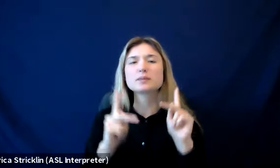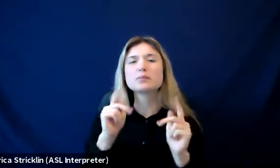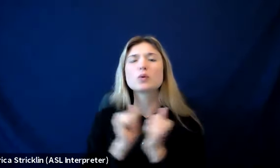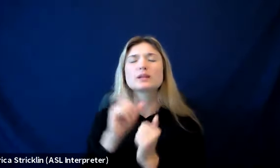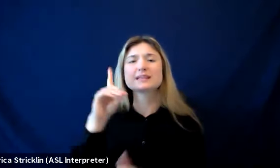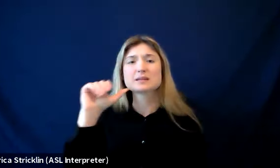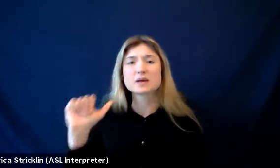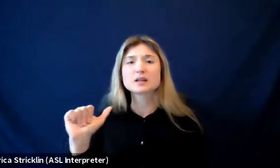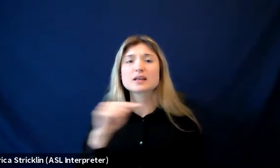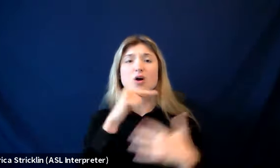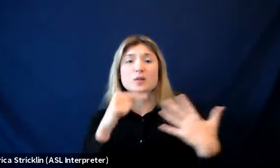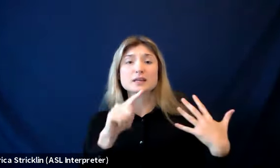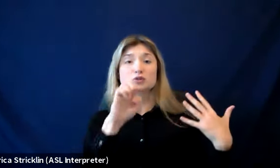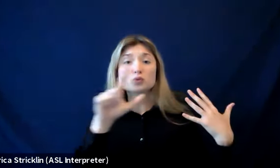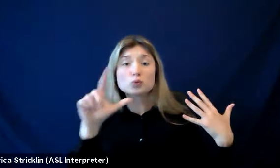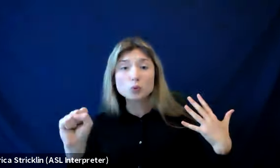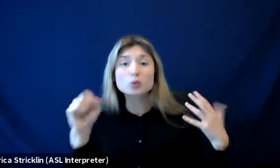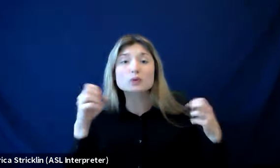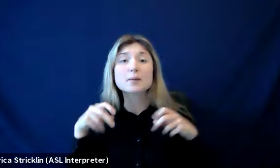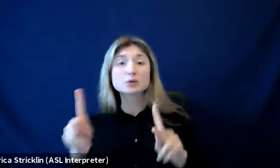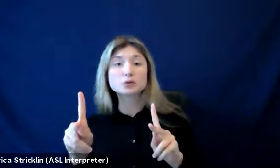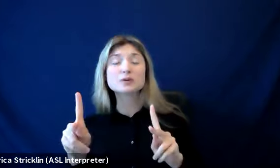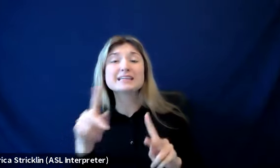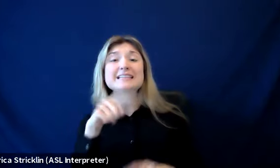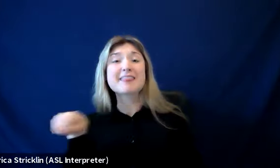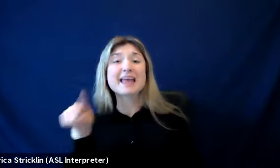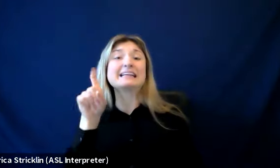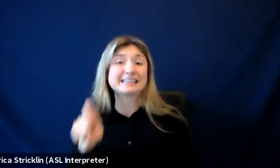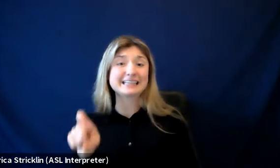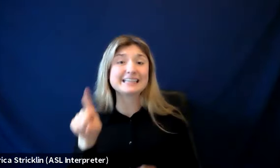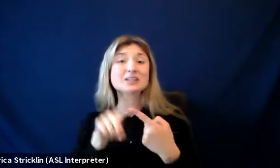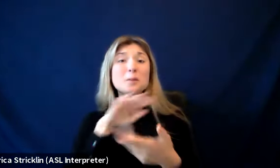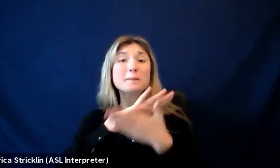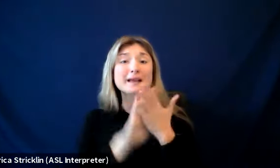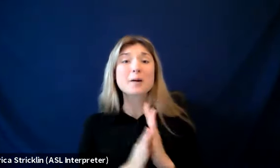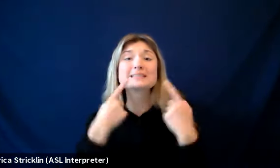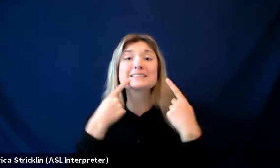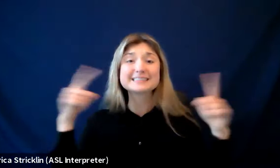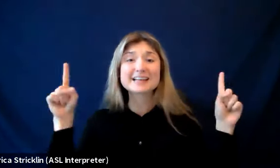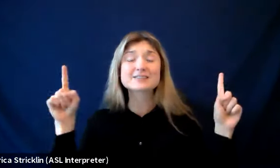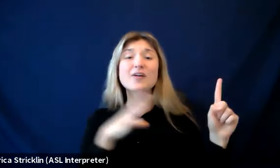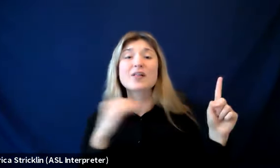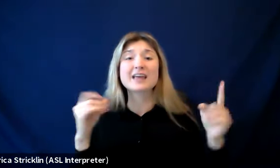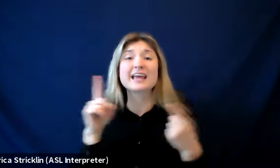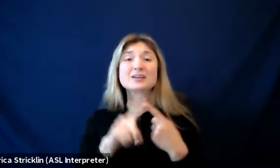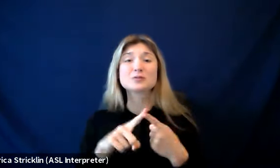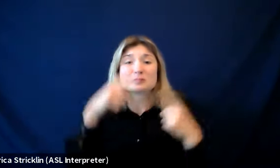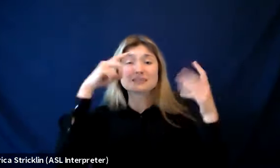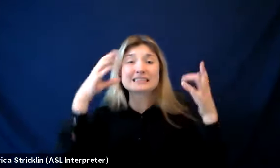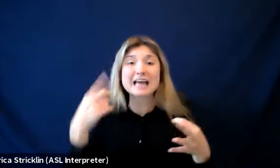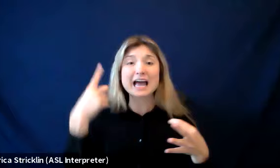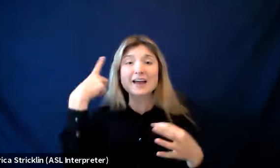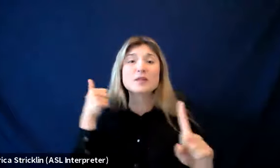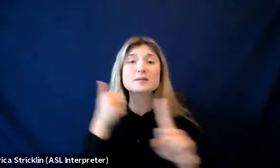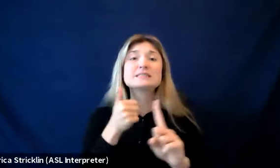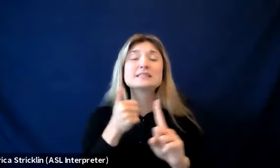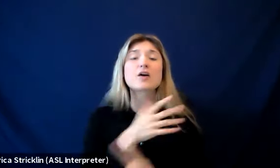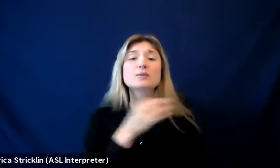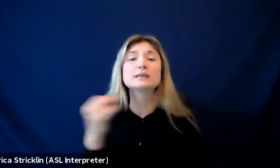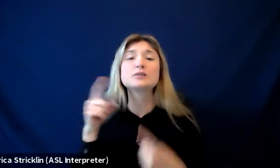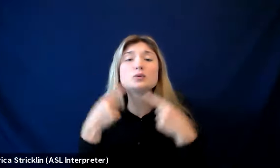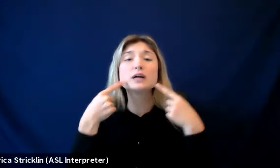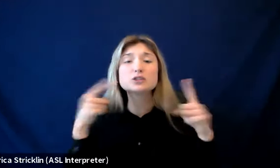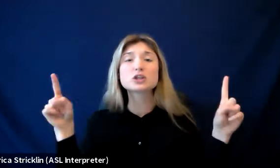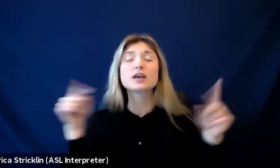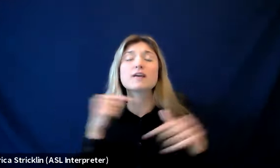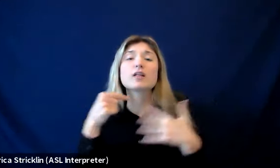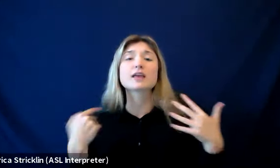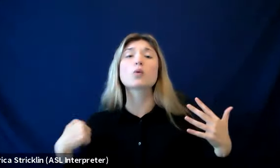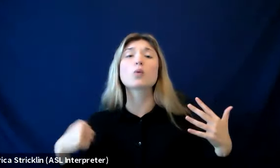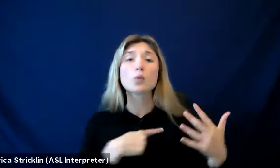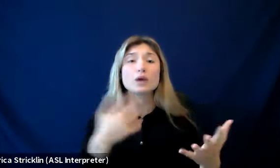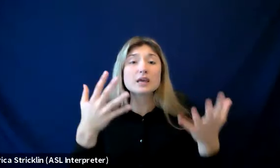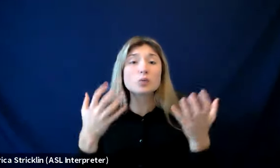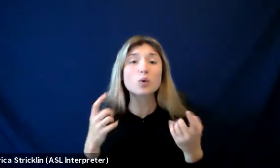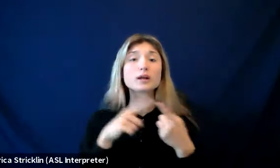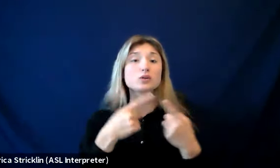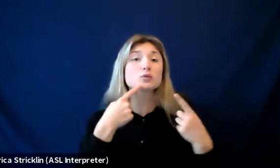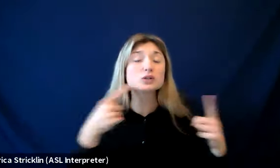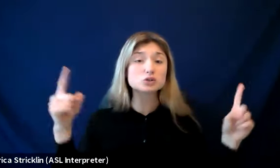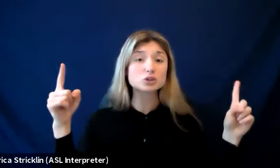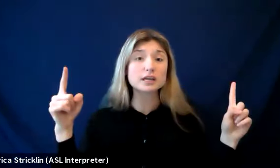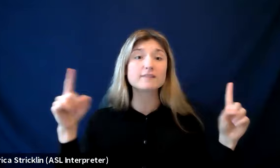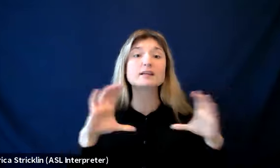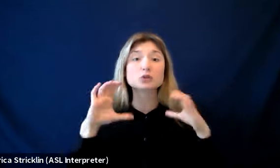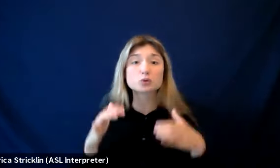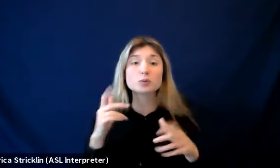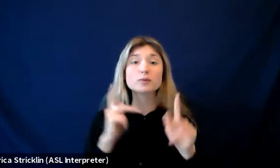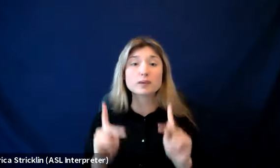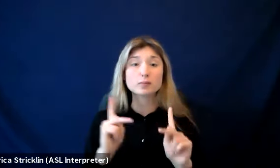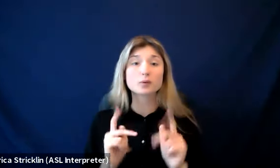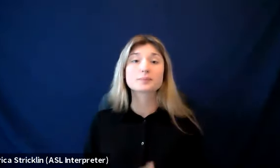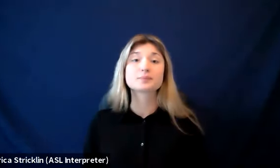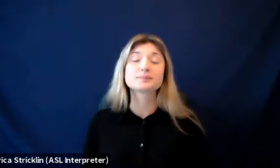The tools and opportunities necessary to be successful, and be and be self determined and to achieve the things that that we want to achieve, as a people.